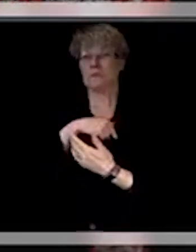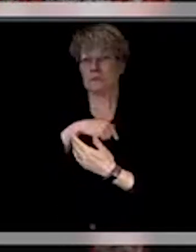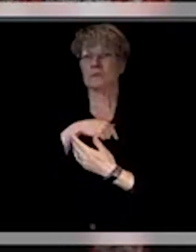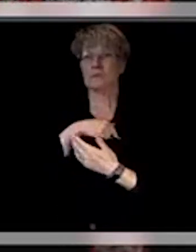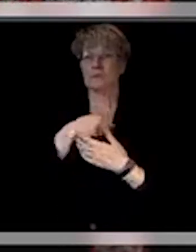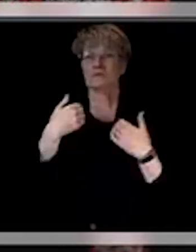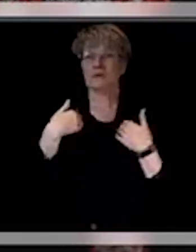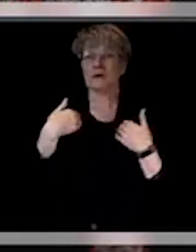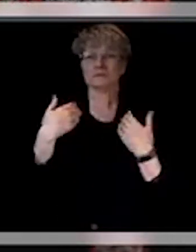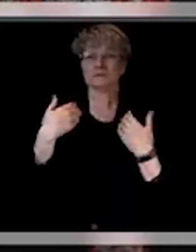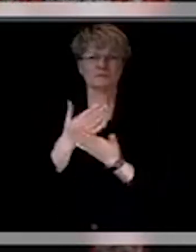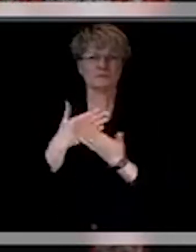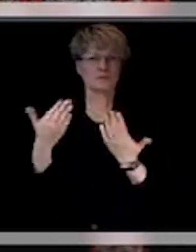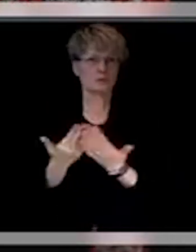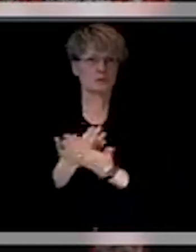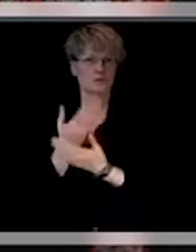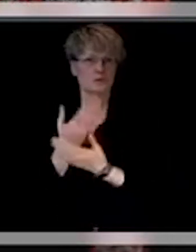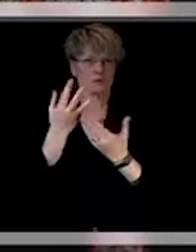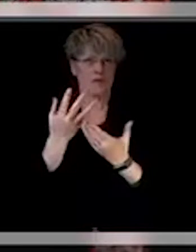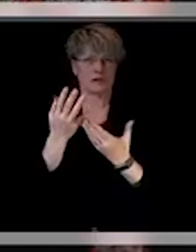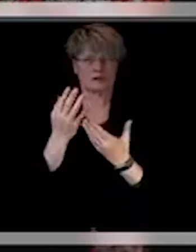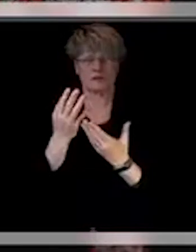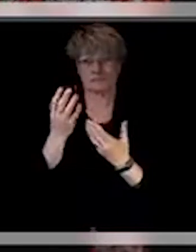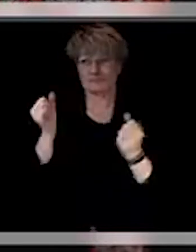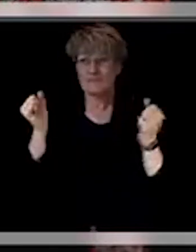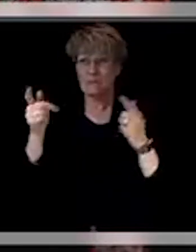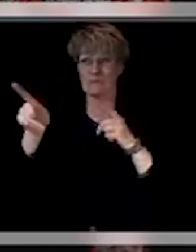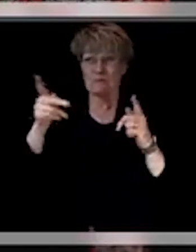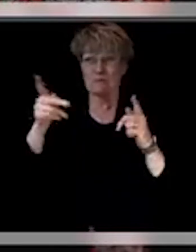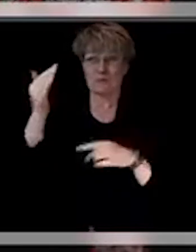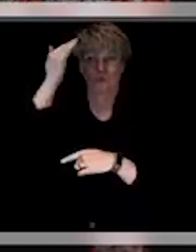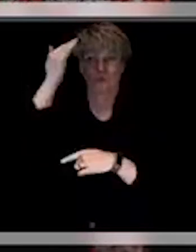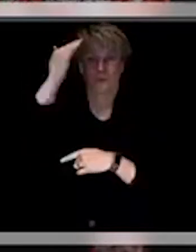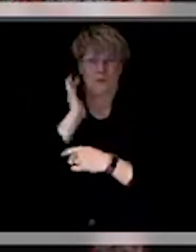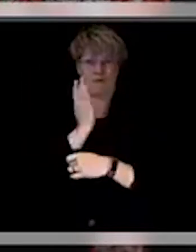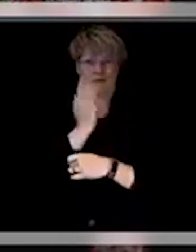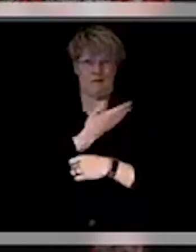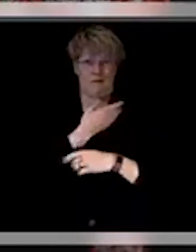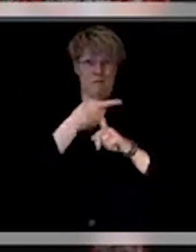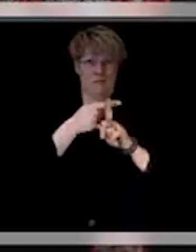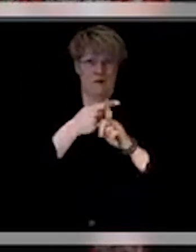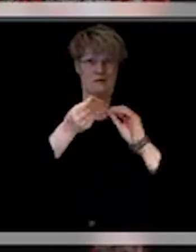just shared, our numbers have been rising more than we would like to see and so now,